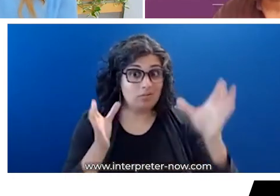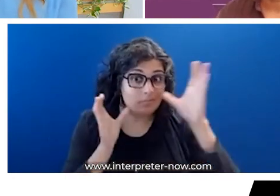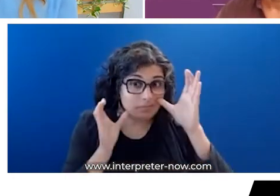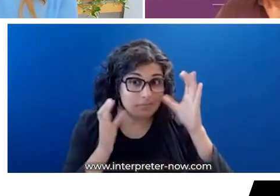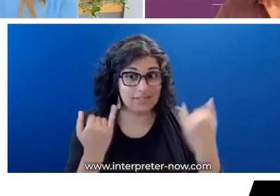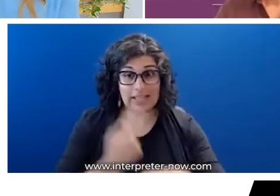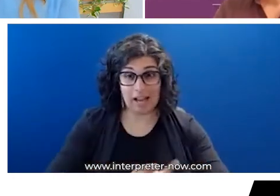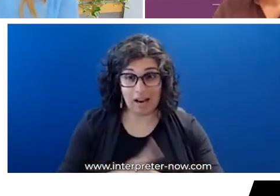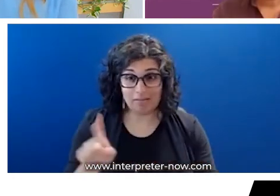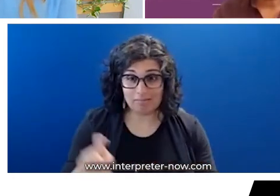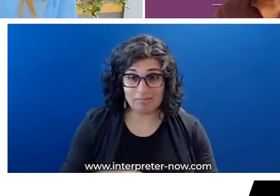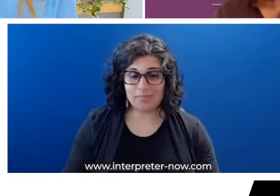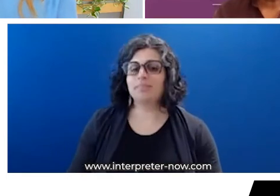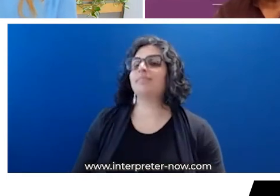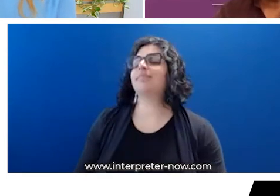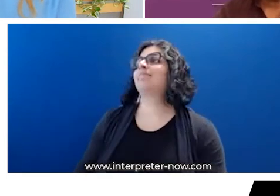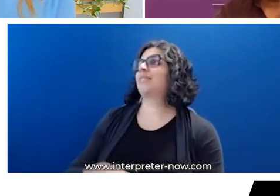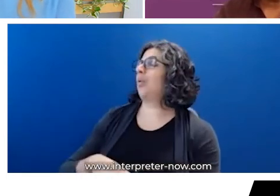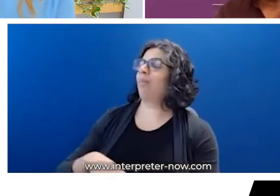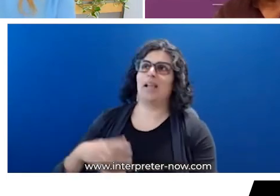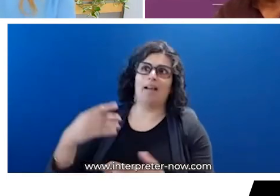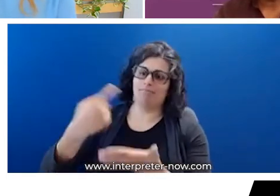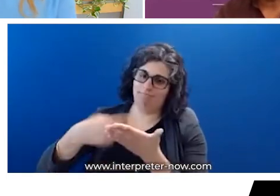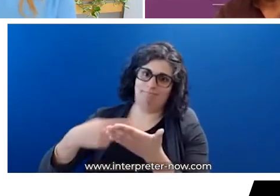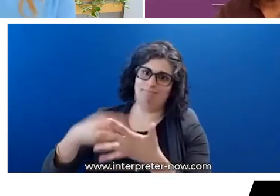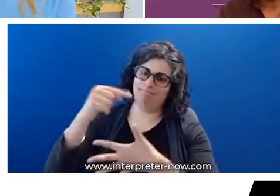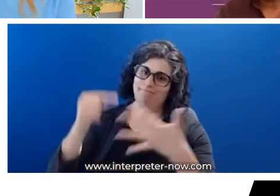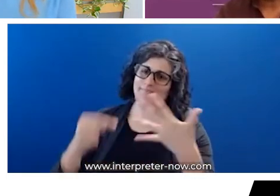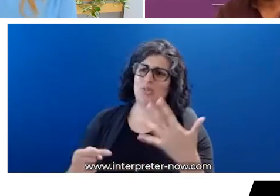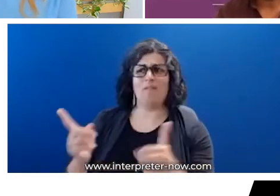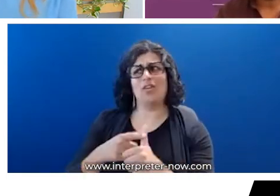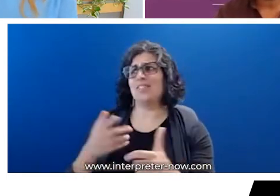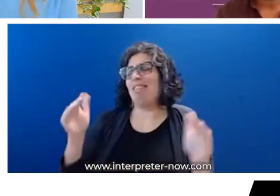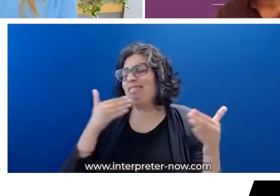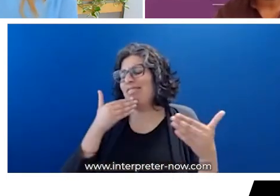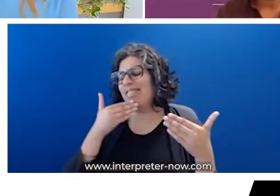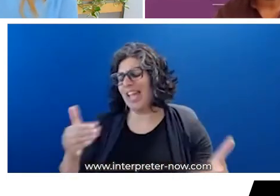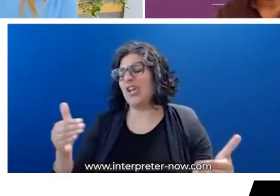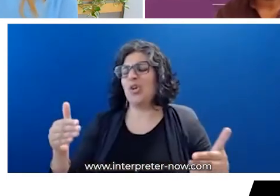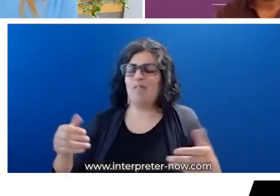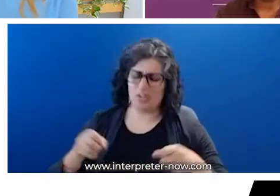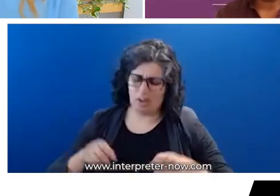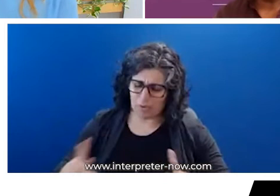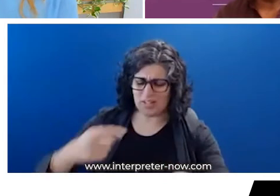We touched on so much, Melinda. So first, I just want to say thank you for the space and the time to share with your community.